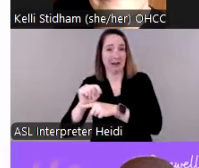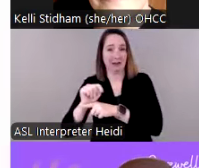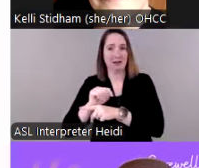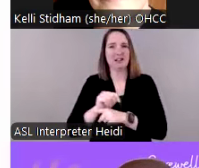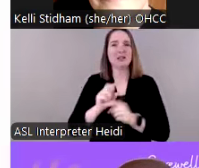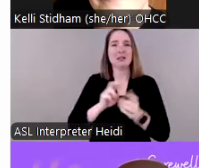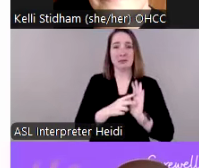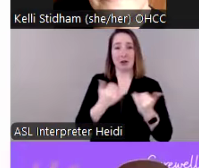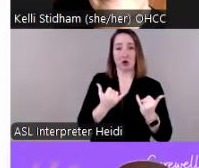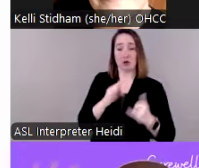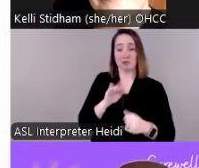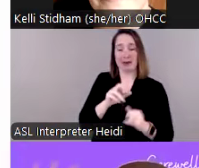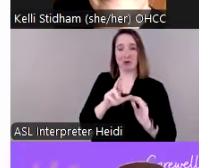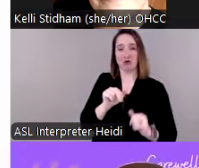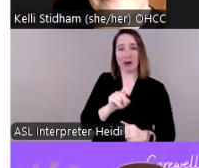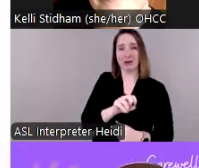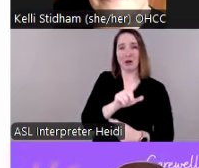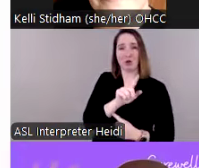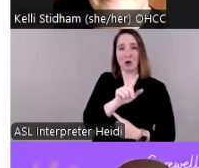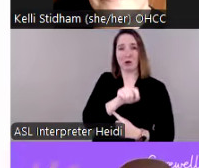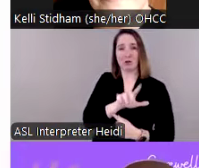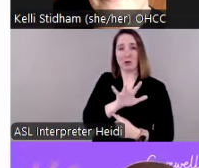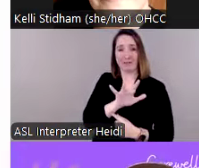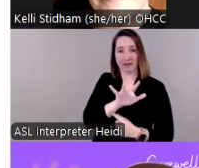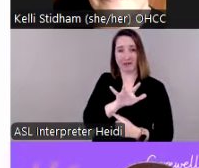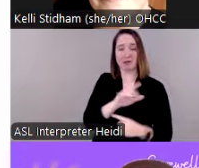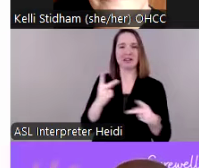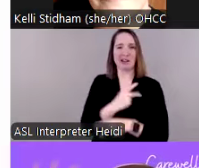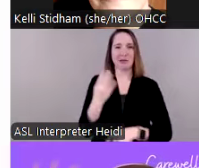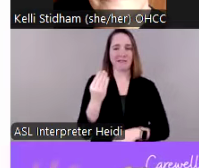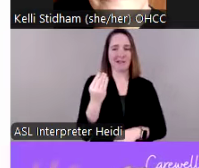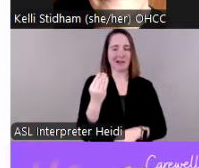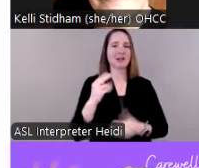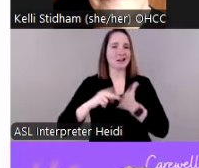current base rate is 2125